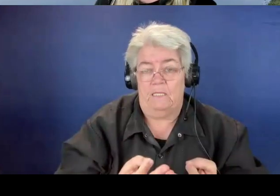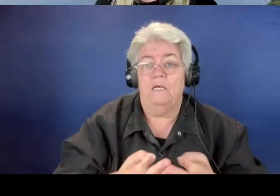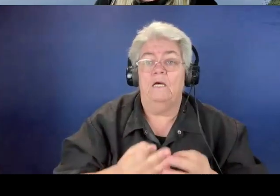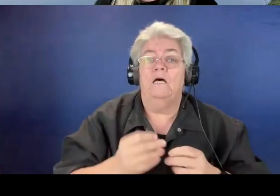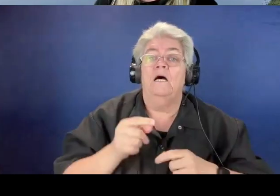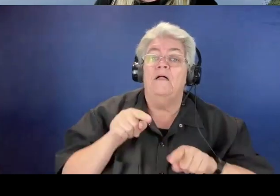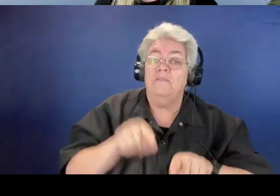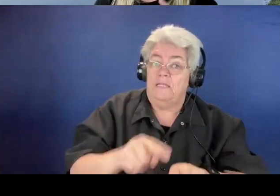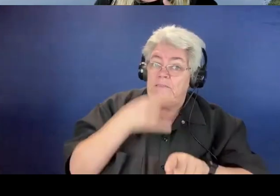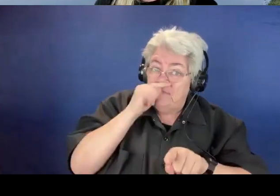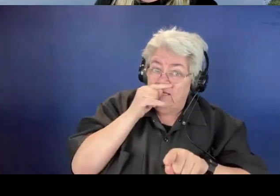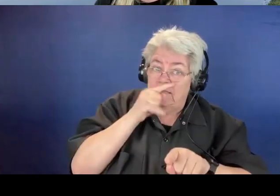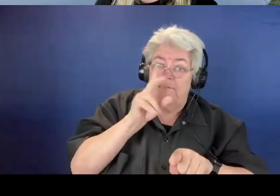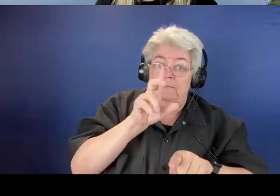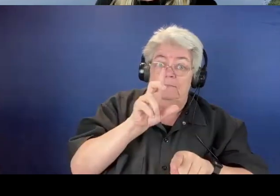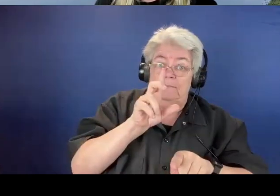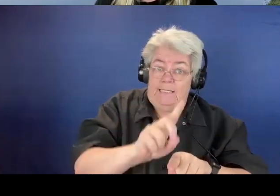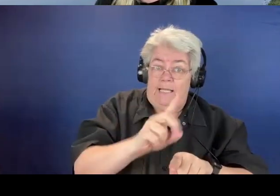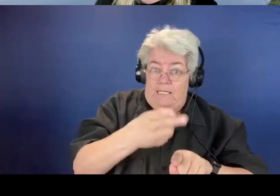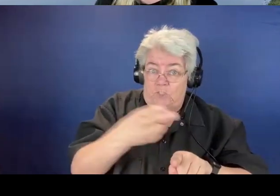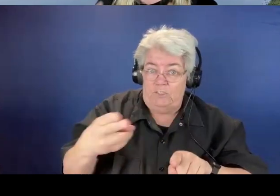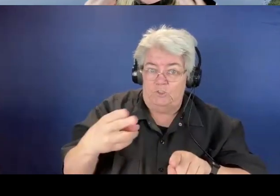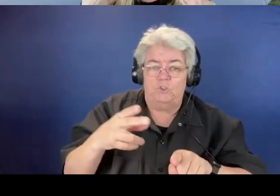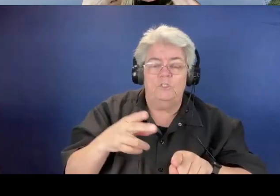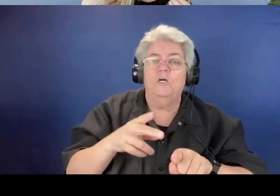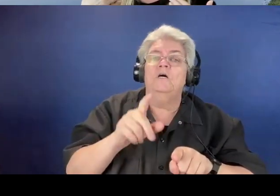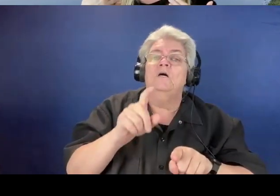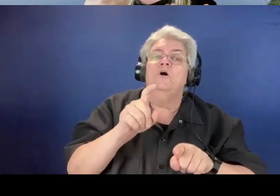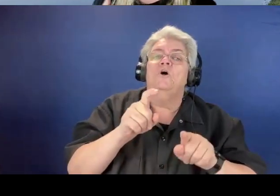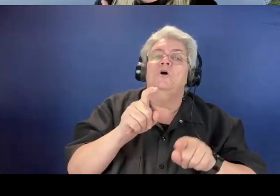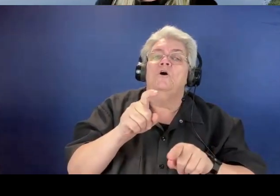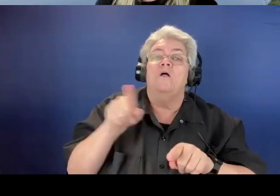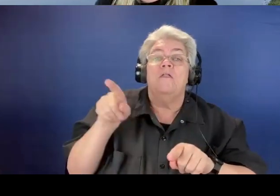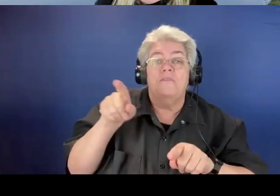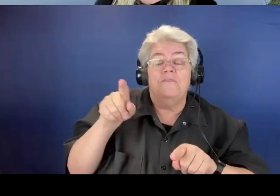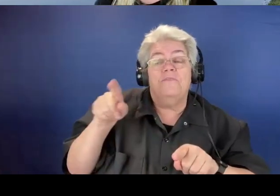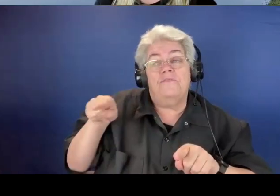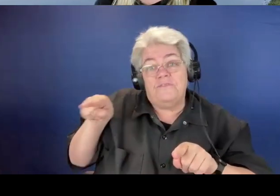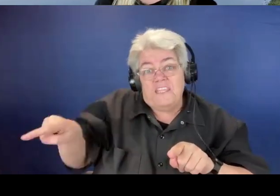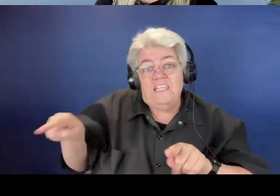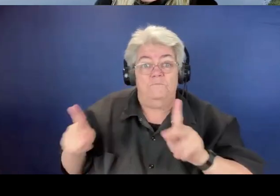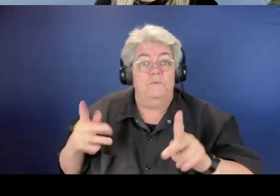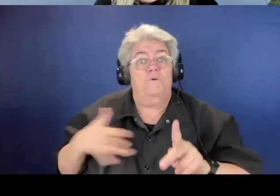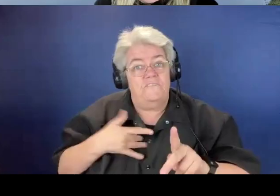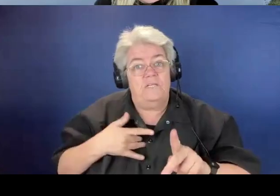child to listen through the use of their devices to speak.